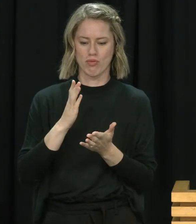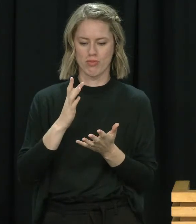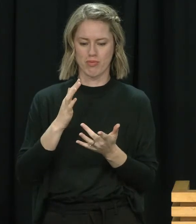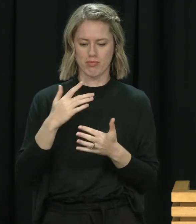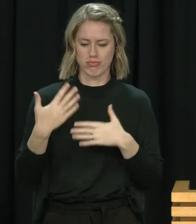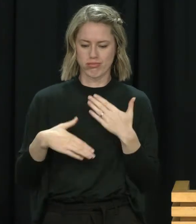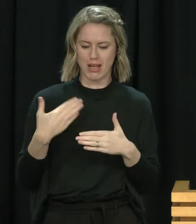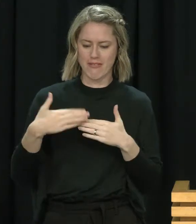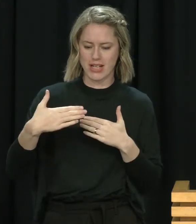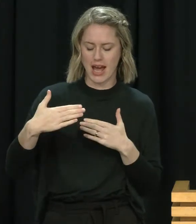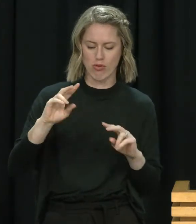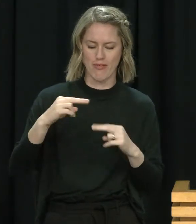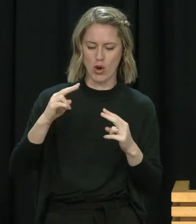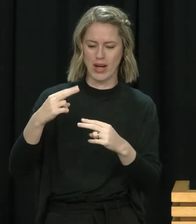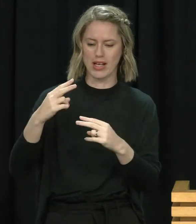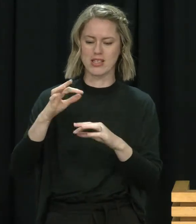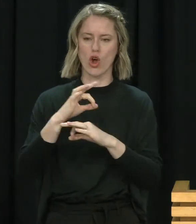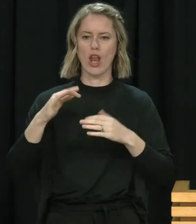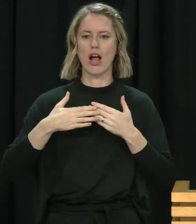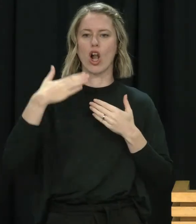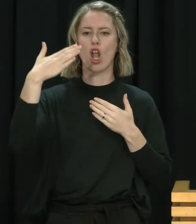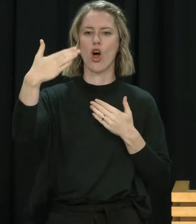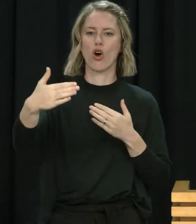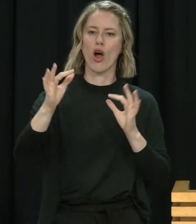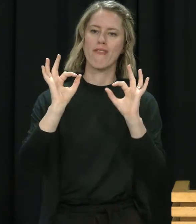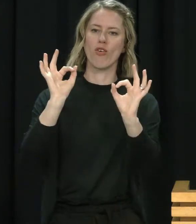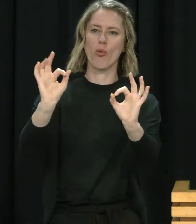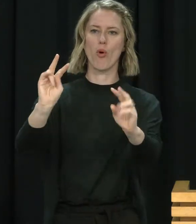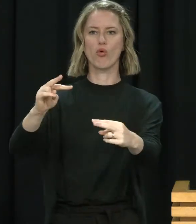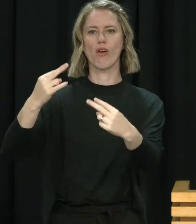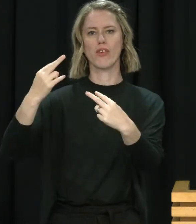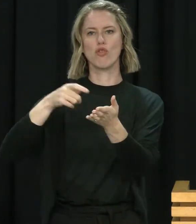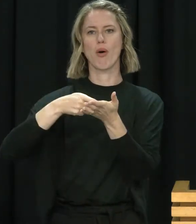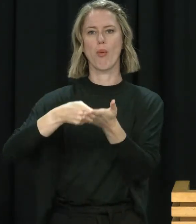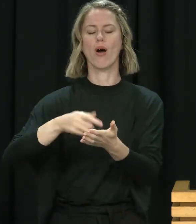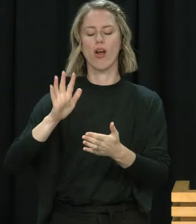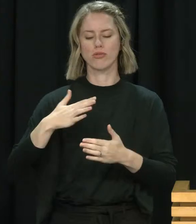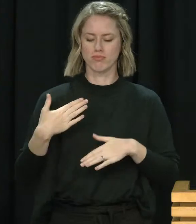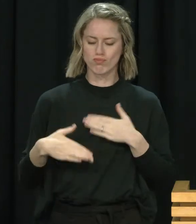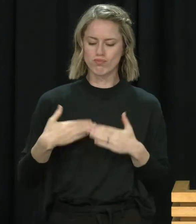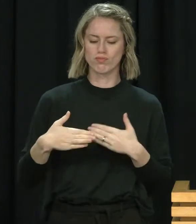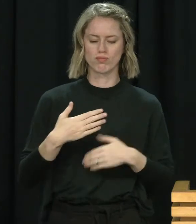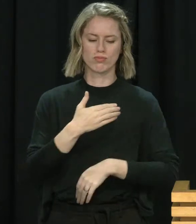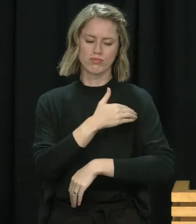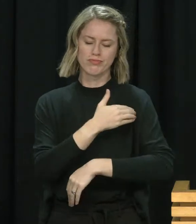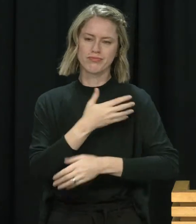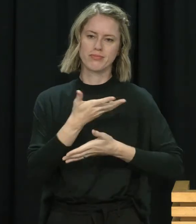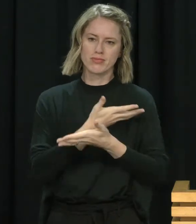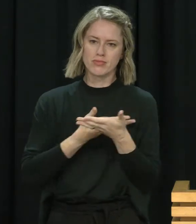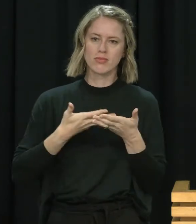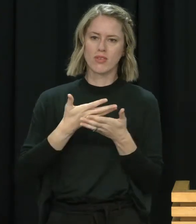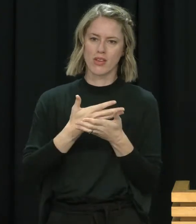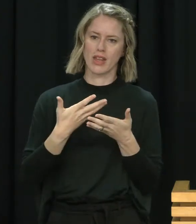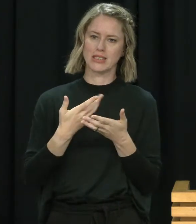of advice and opinion back to Ministers as well so it's more